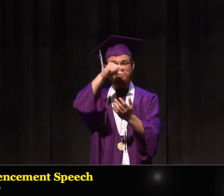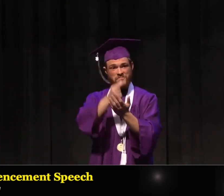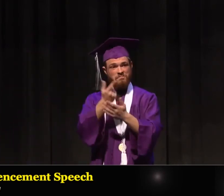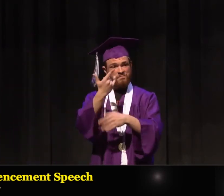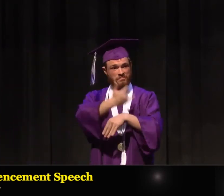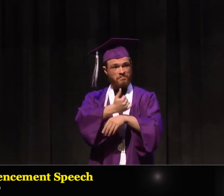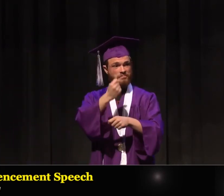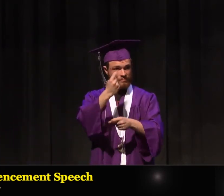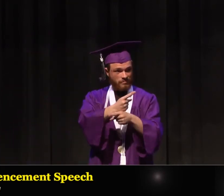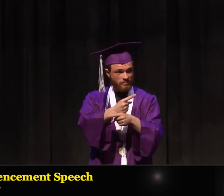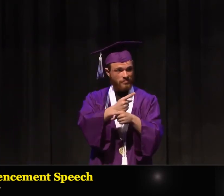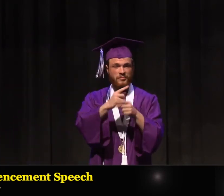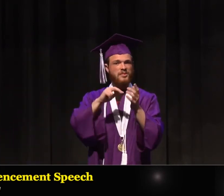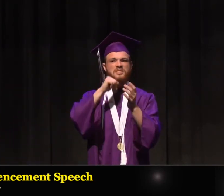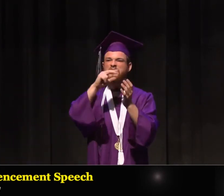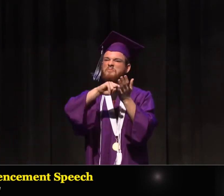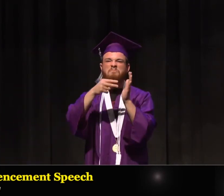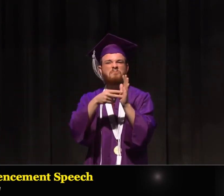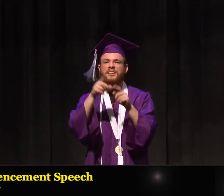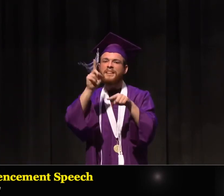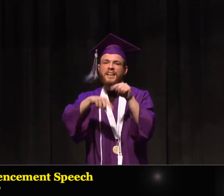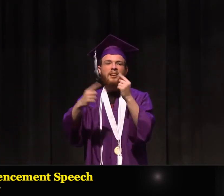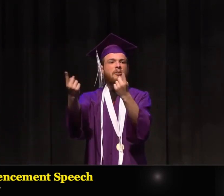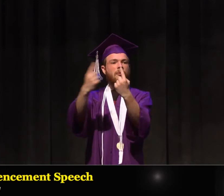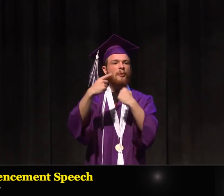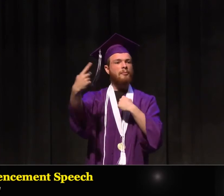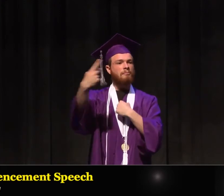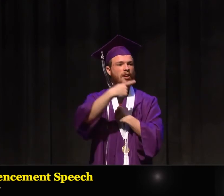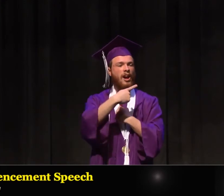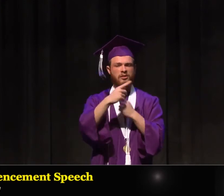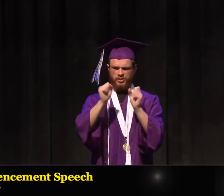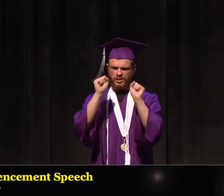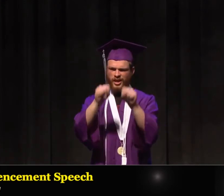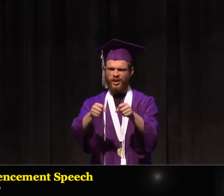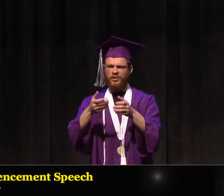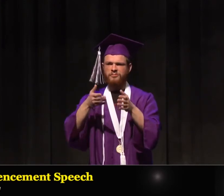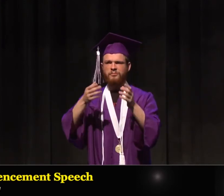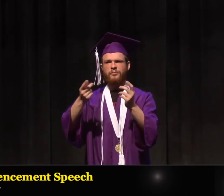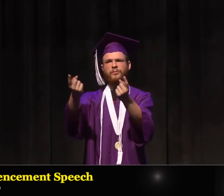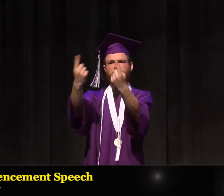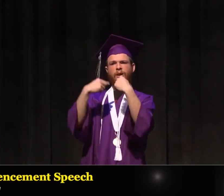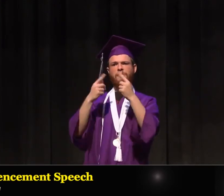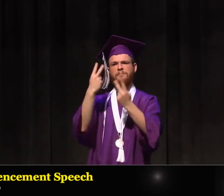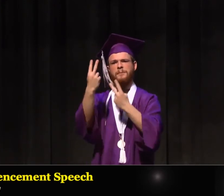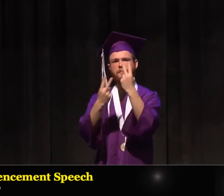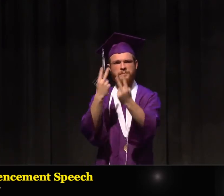Remember as we graduate today, it doesn't mean, we can't come back to OSD.